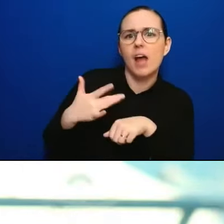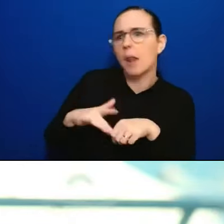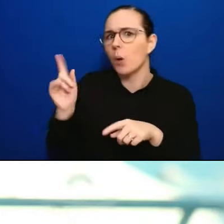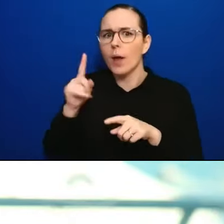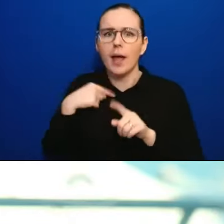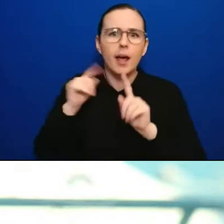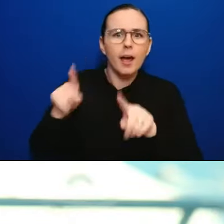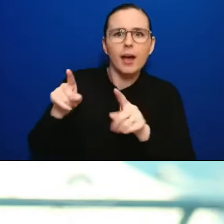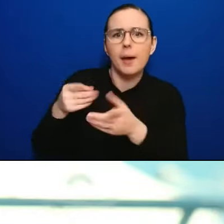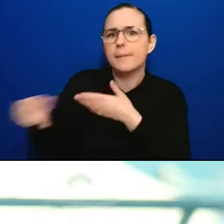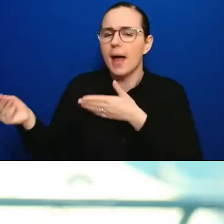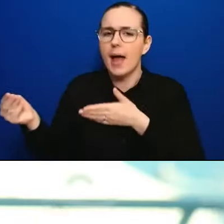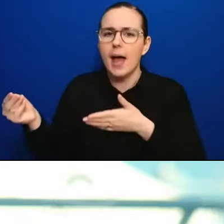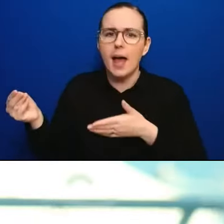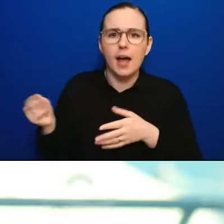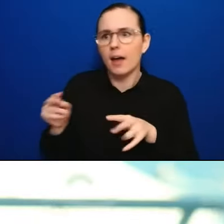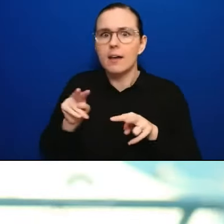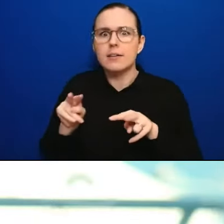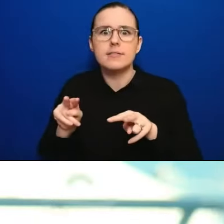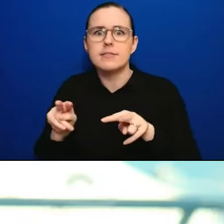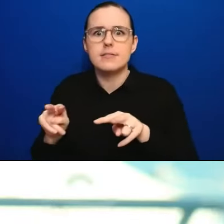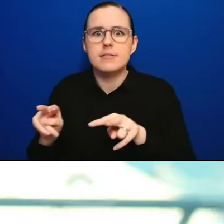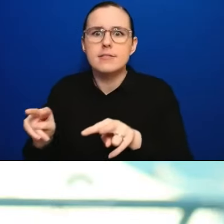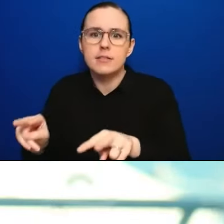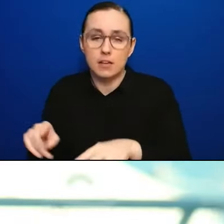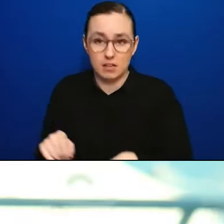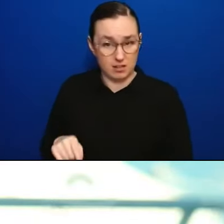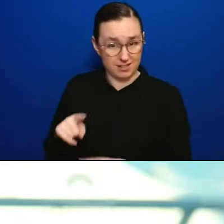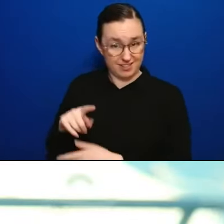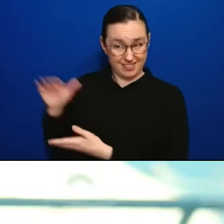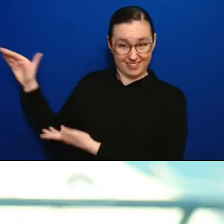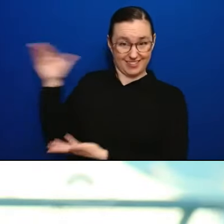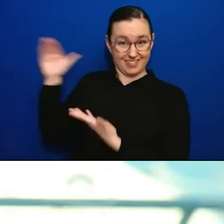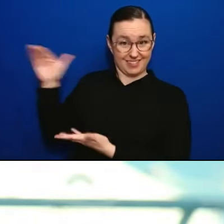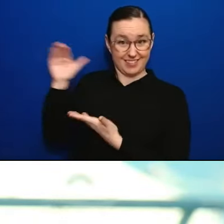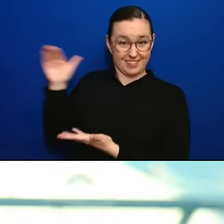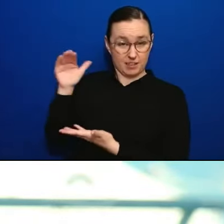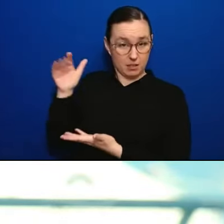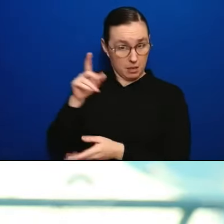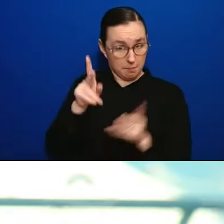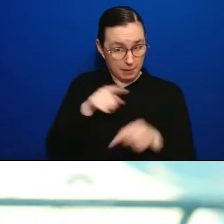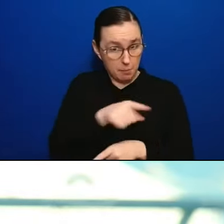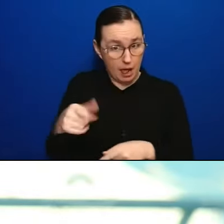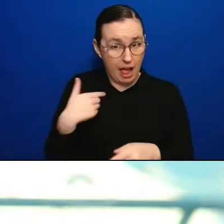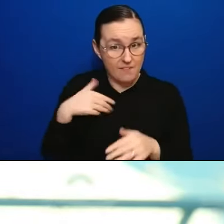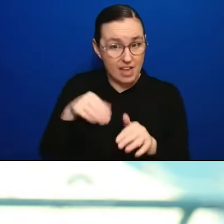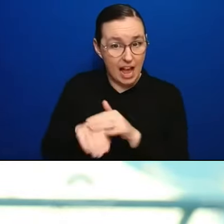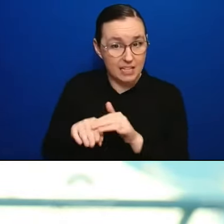out which pharmacies may have them. And wondering why they don't have access to some of those